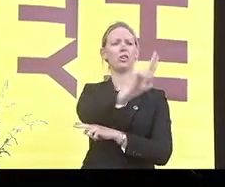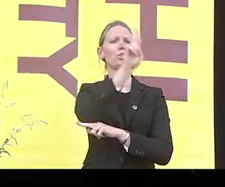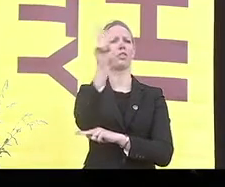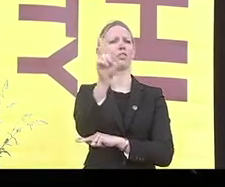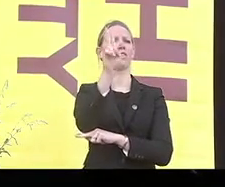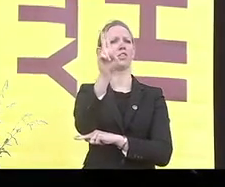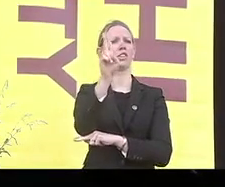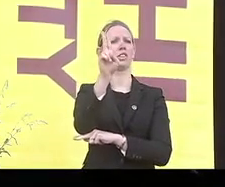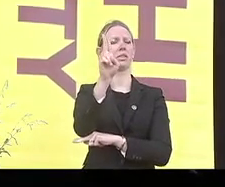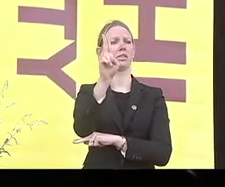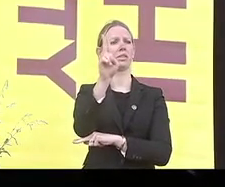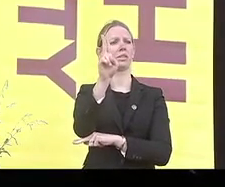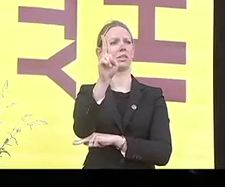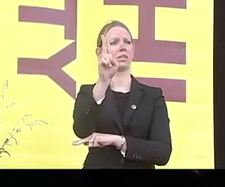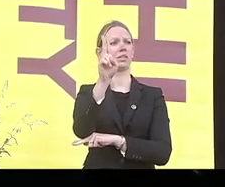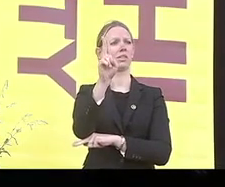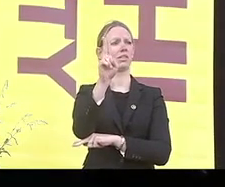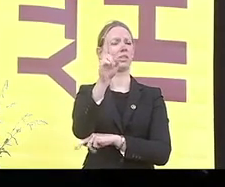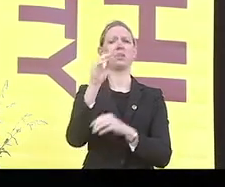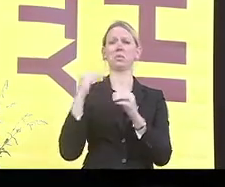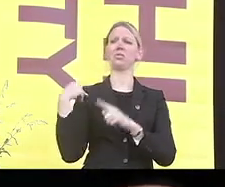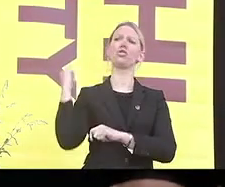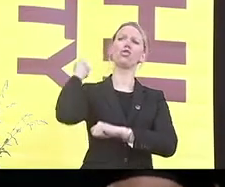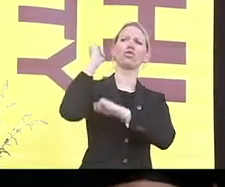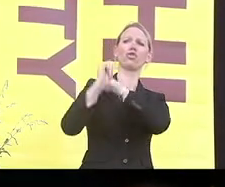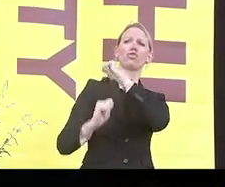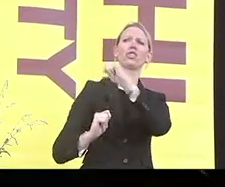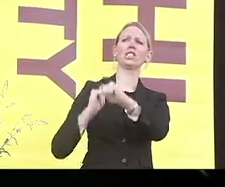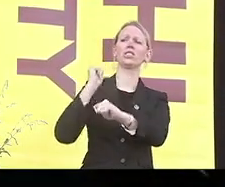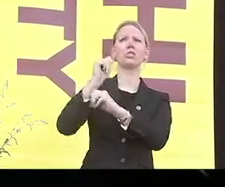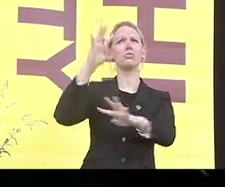custodians of our academic traditions and creators of new knowledge the